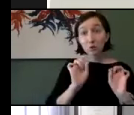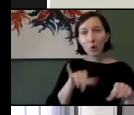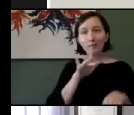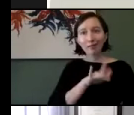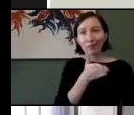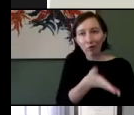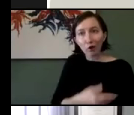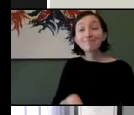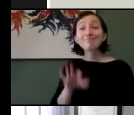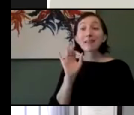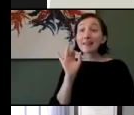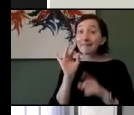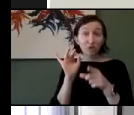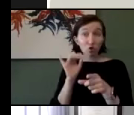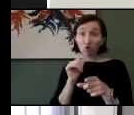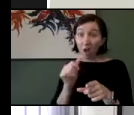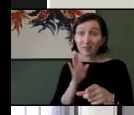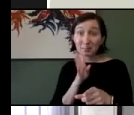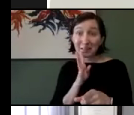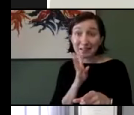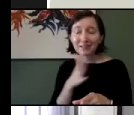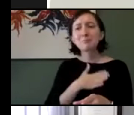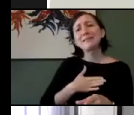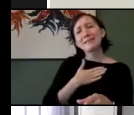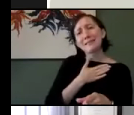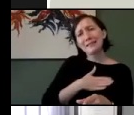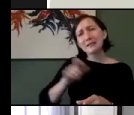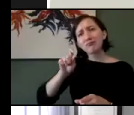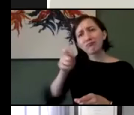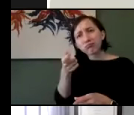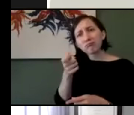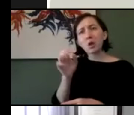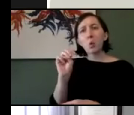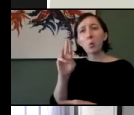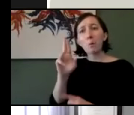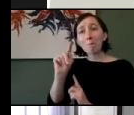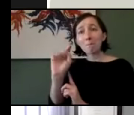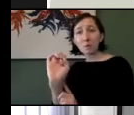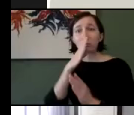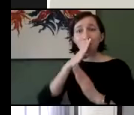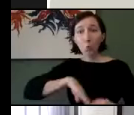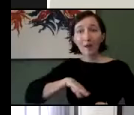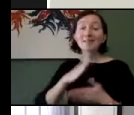If you're not actively speaking, please mute your microphone. Those who were introducing yourself in the chat window,